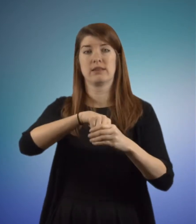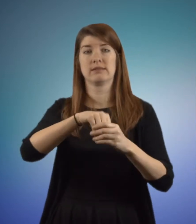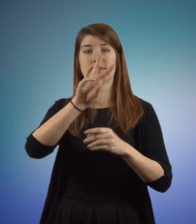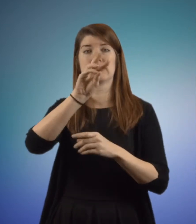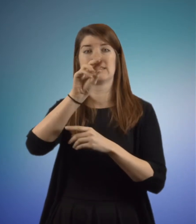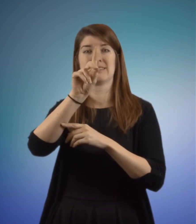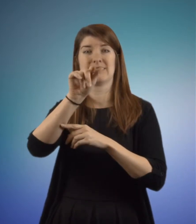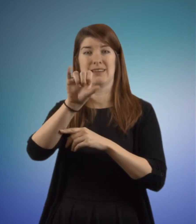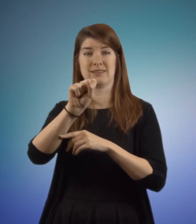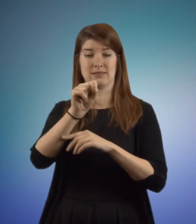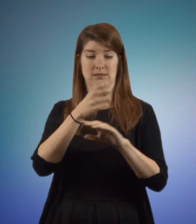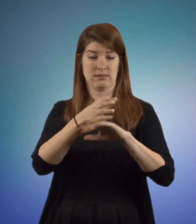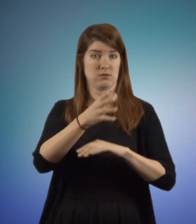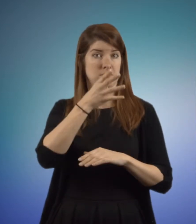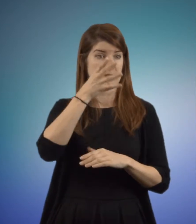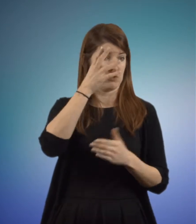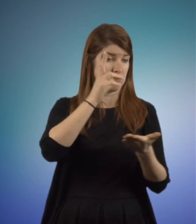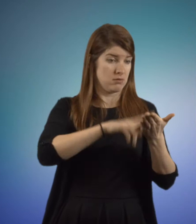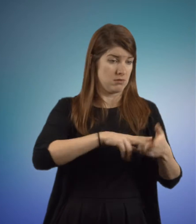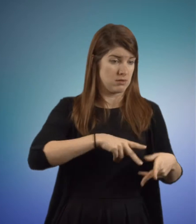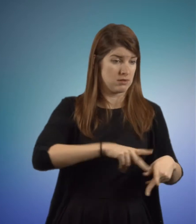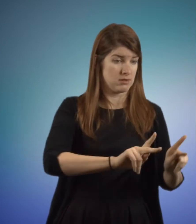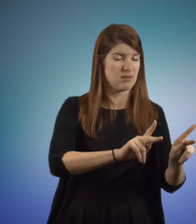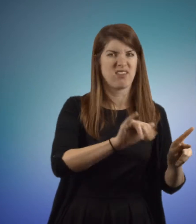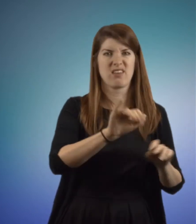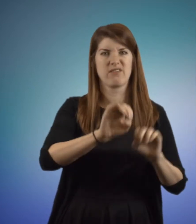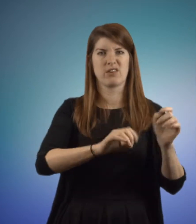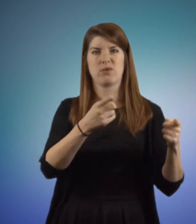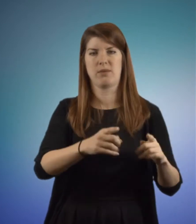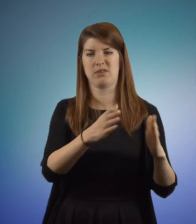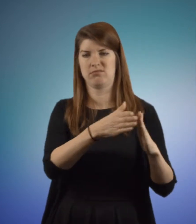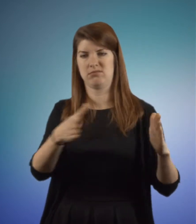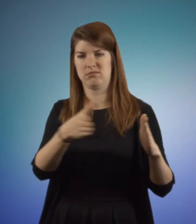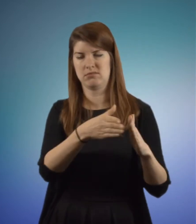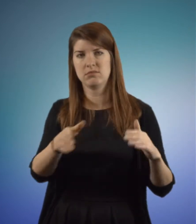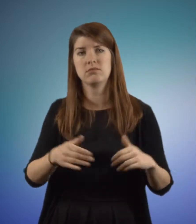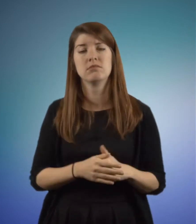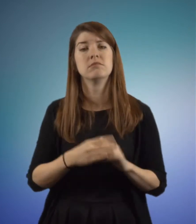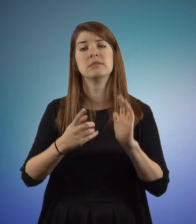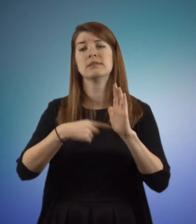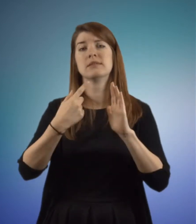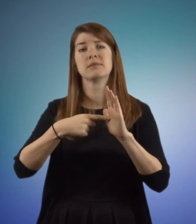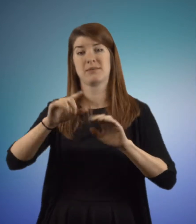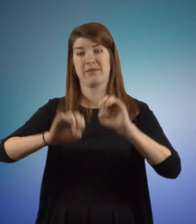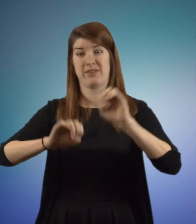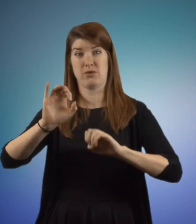Sometimes that evaluation may complement an evaluation that came from the Part C system.